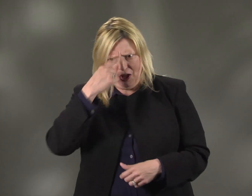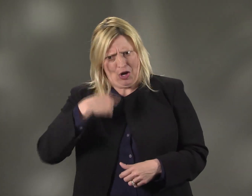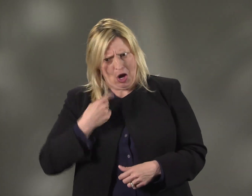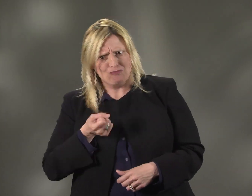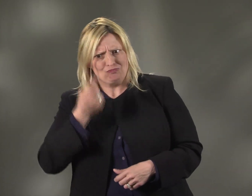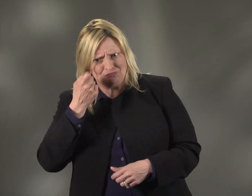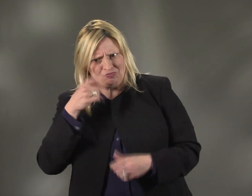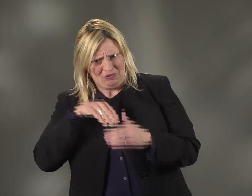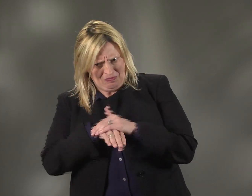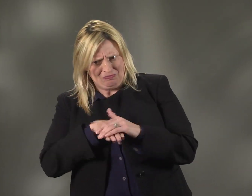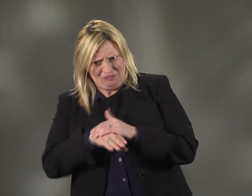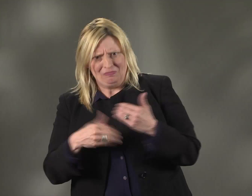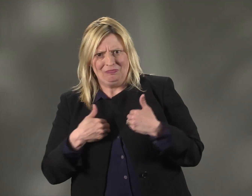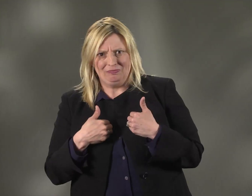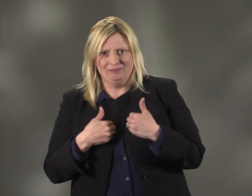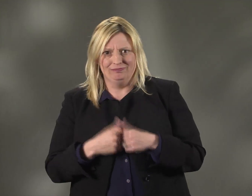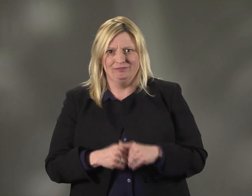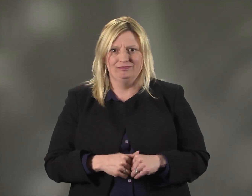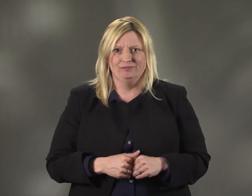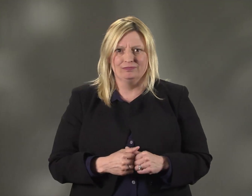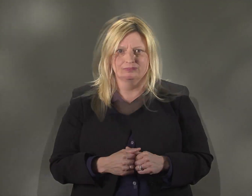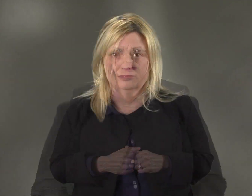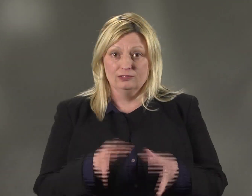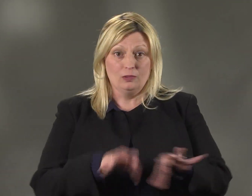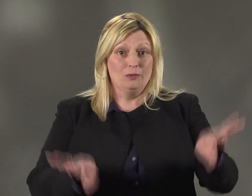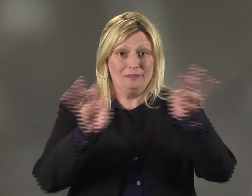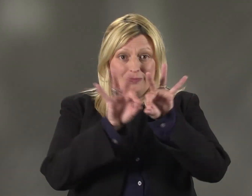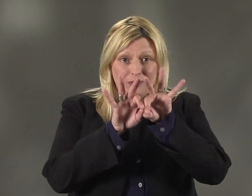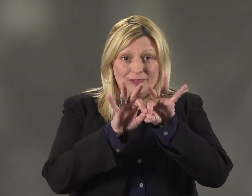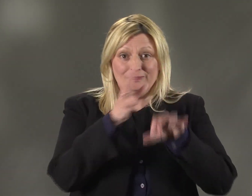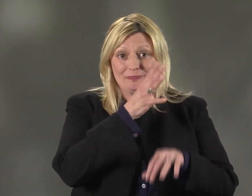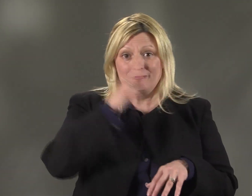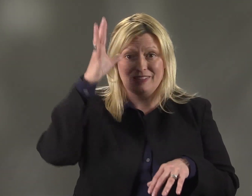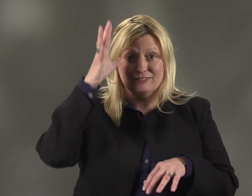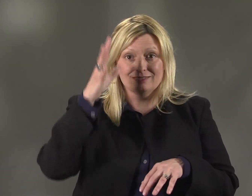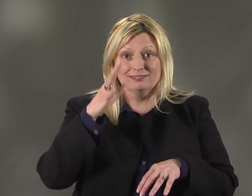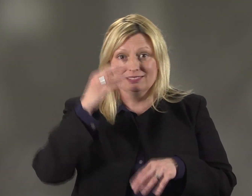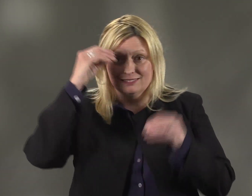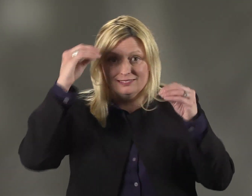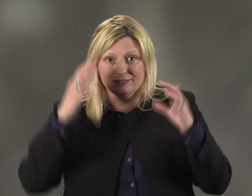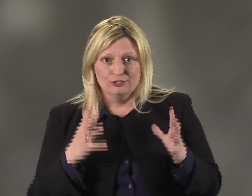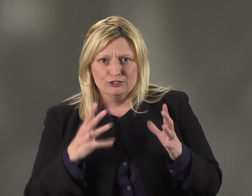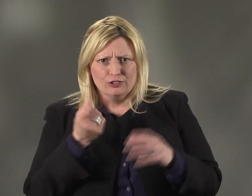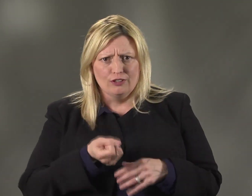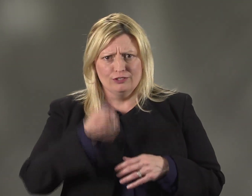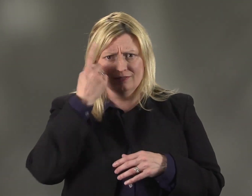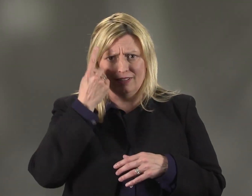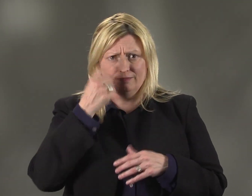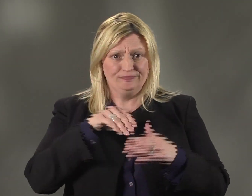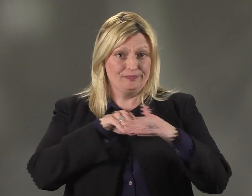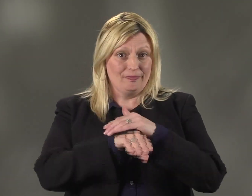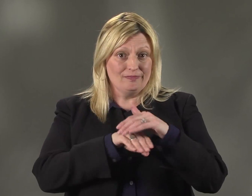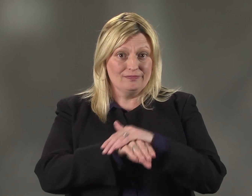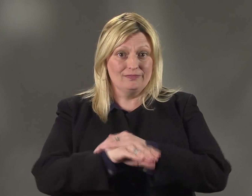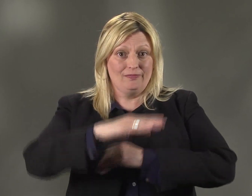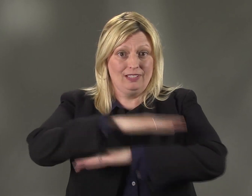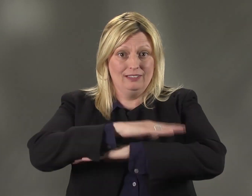and I always thought that I knew what everyone was talking about. It is so important for parents and teachers to understand